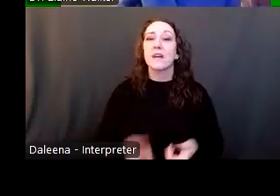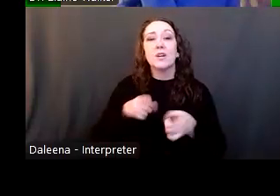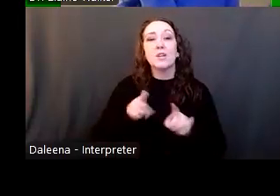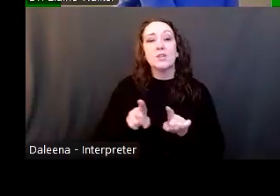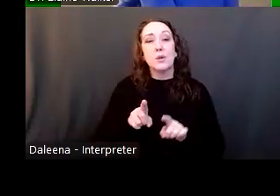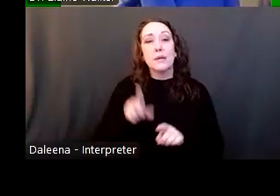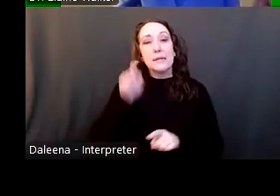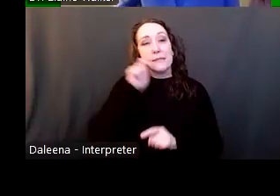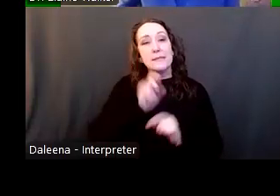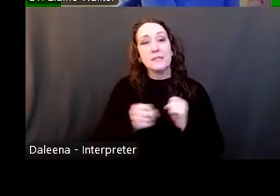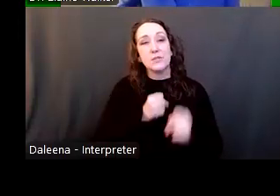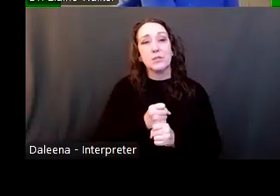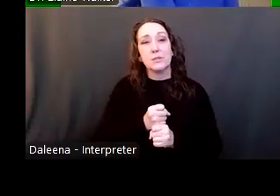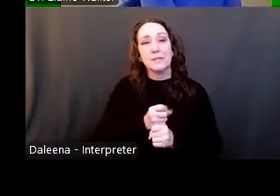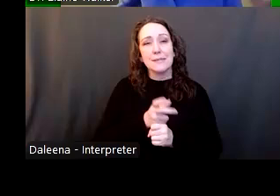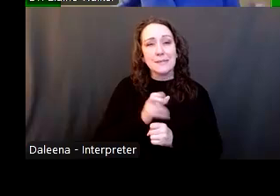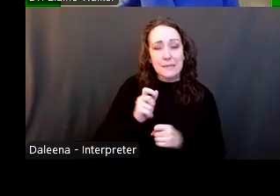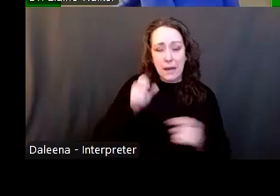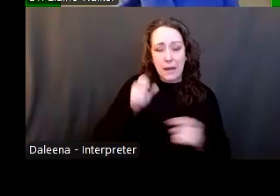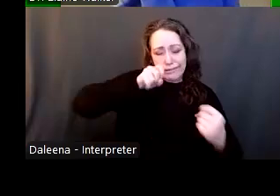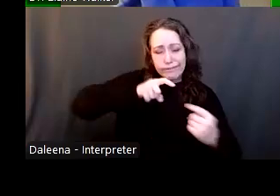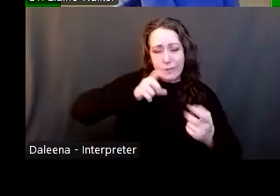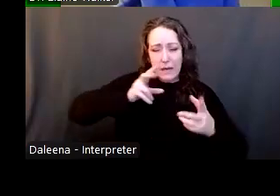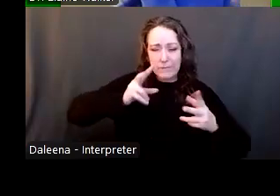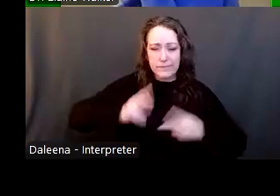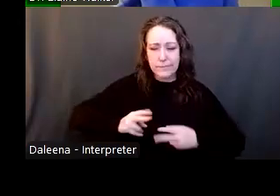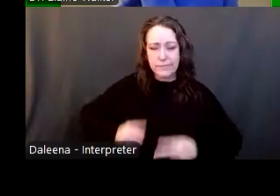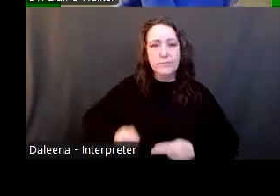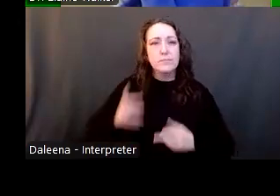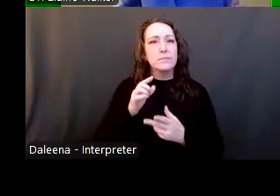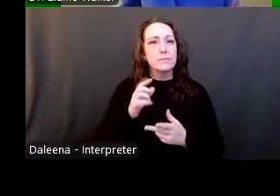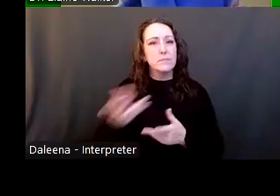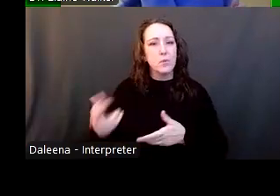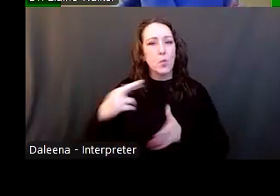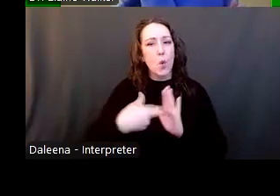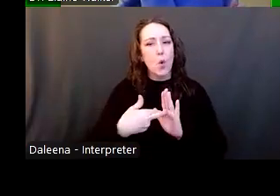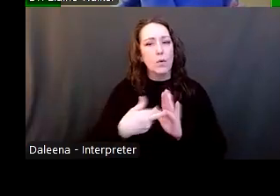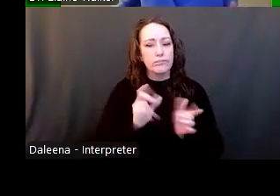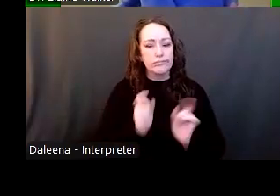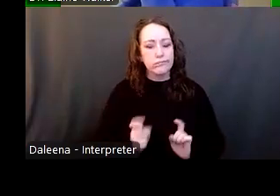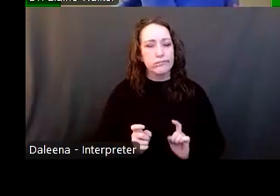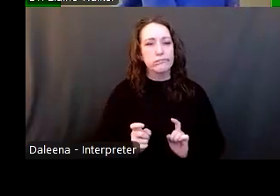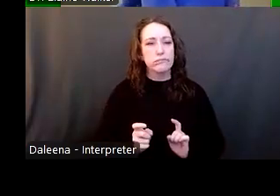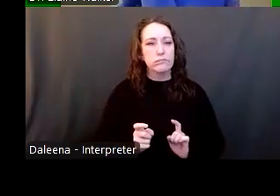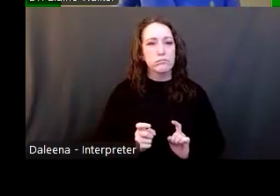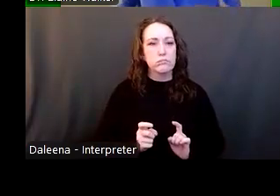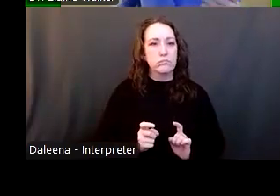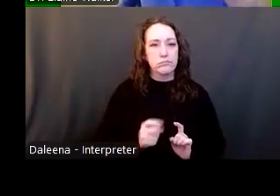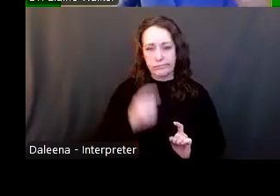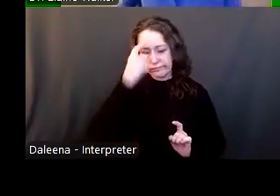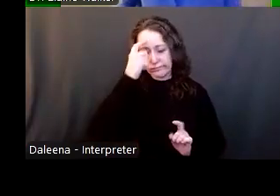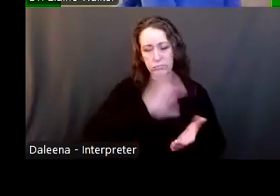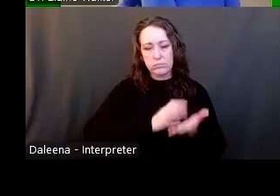synaptic pruning that plays a role undoubtedly in changes in uh cortical volume um there's changes